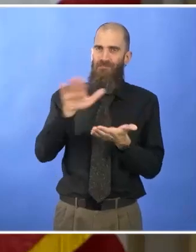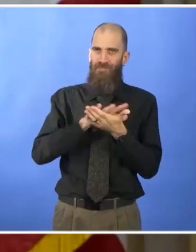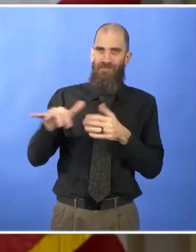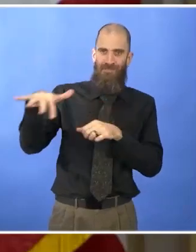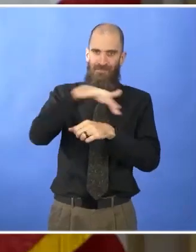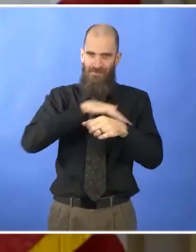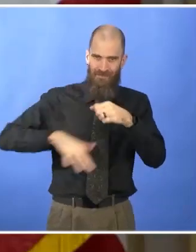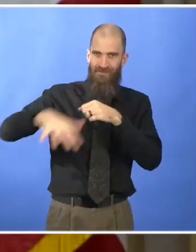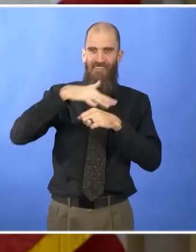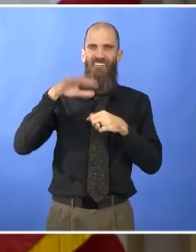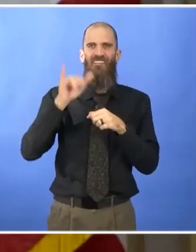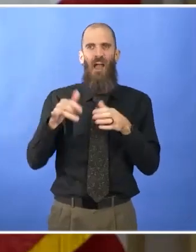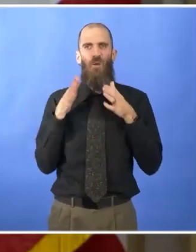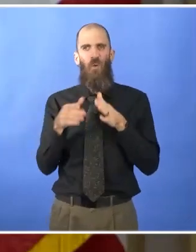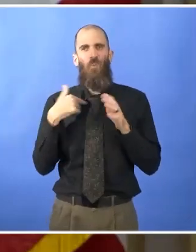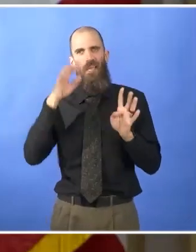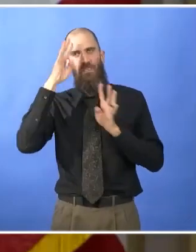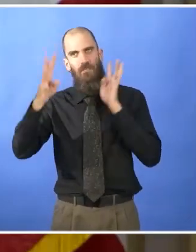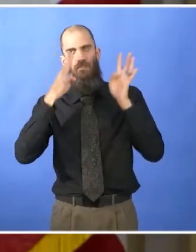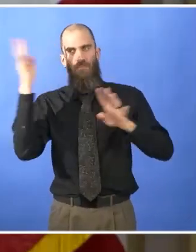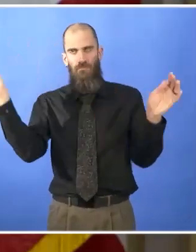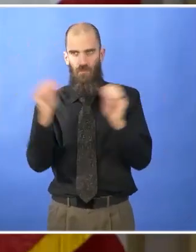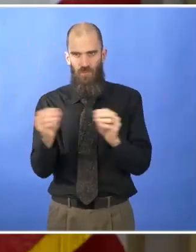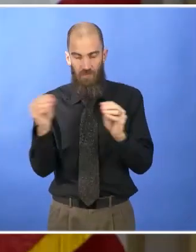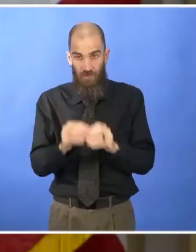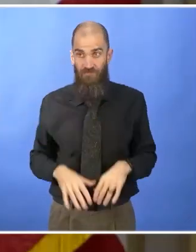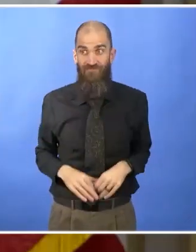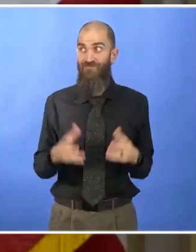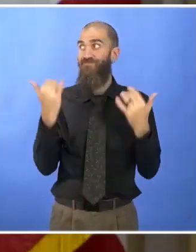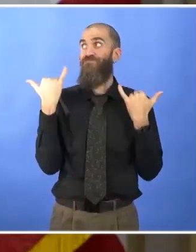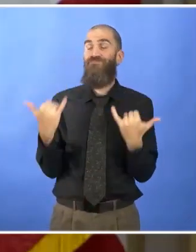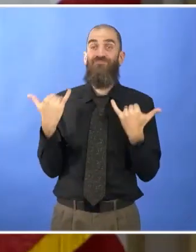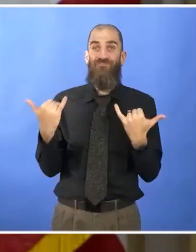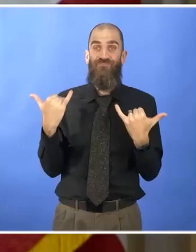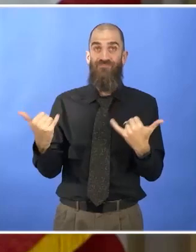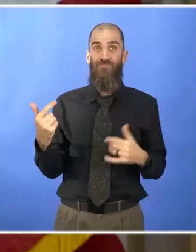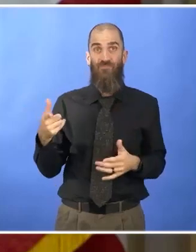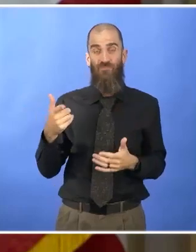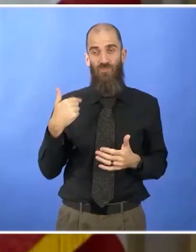TODAY, WE ADOPT RULES THAT SHORTEN THIS PERIOD OF